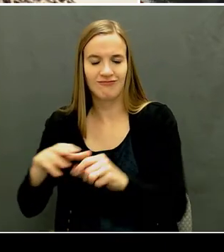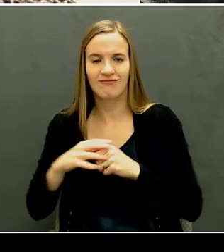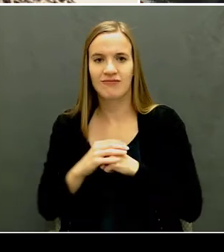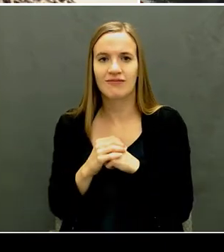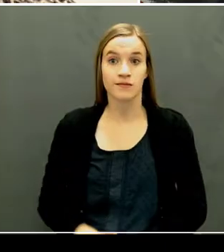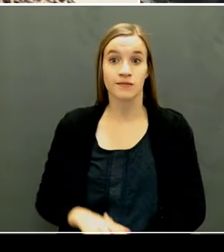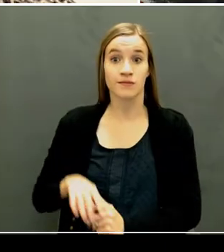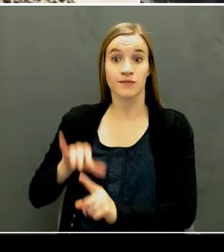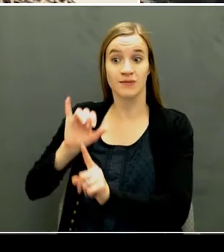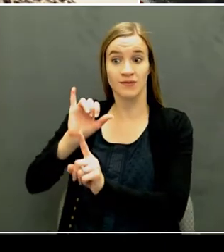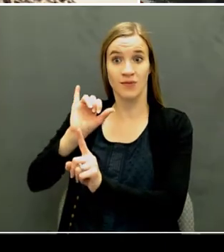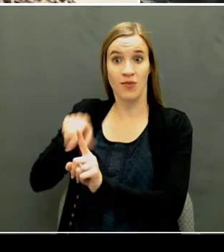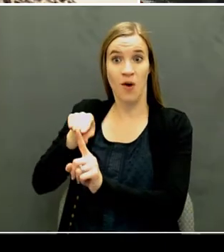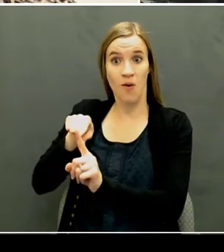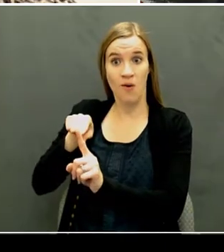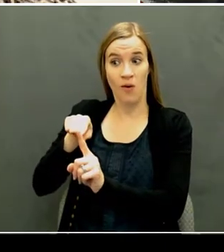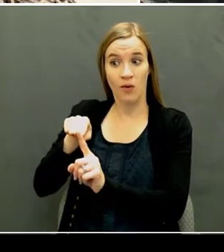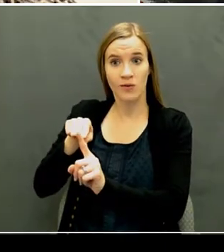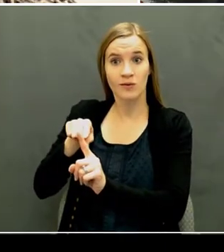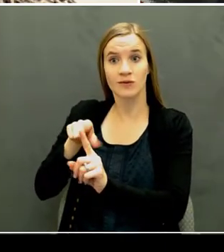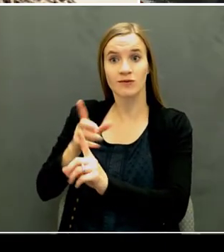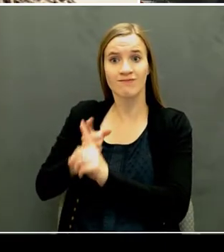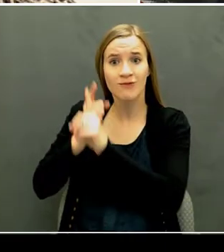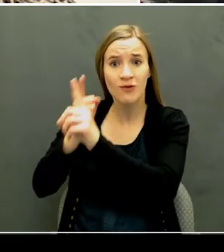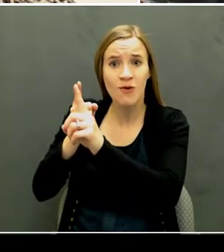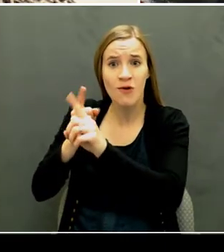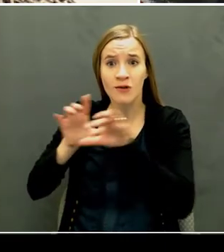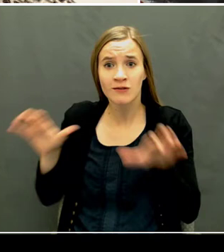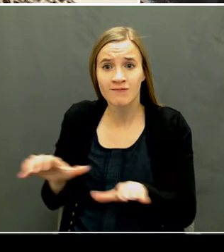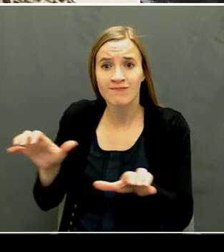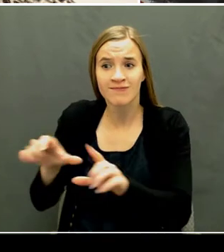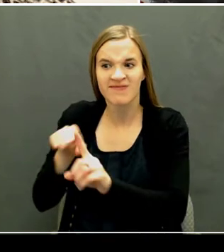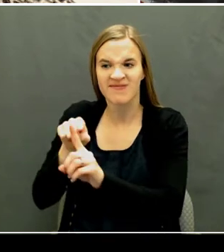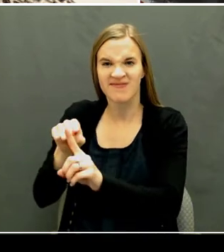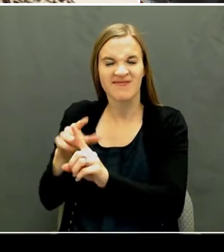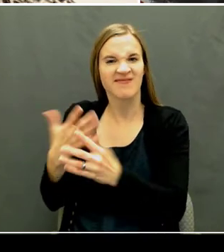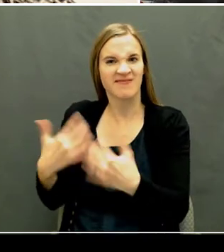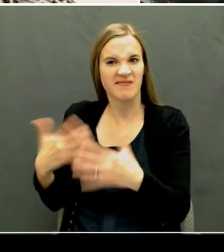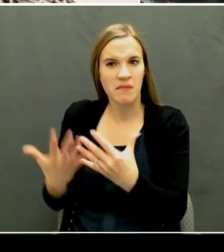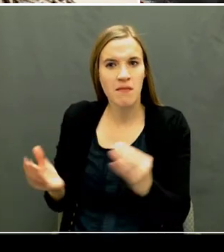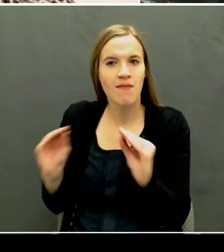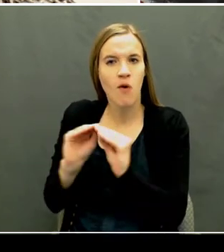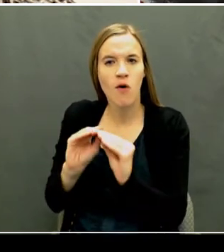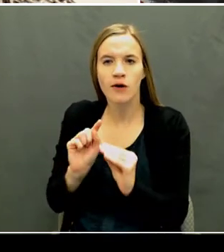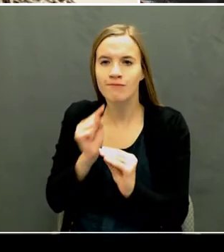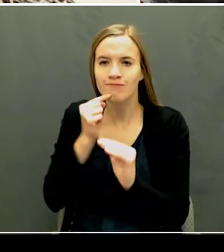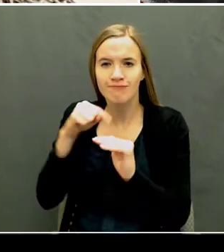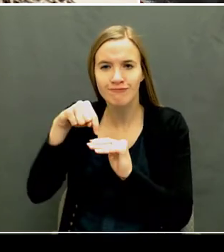more profound and deeper than I used to think, you know, I was just trying to find an accessible